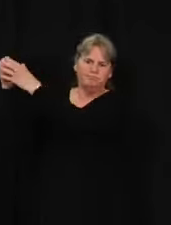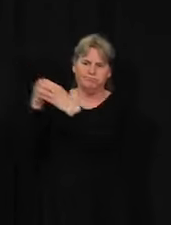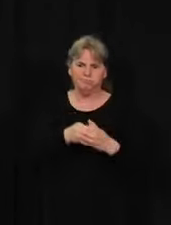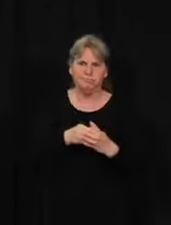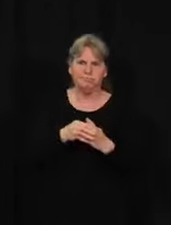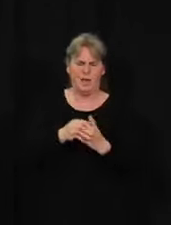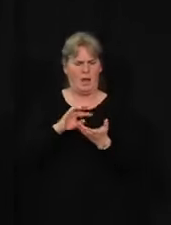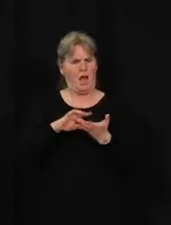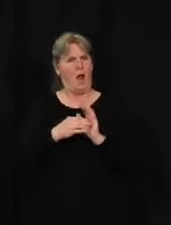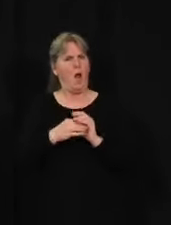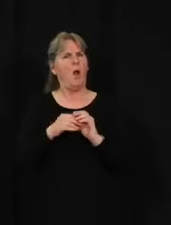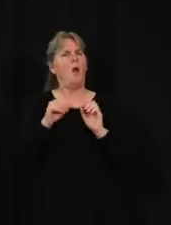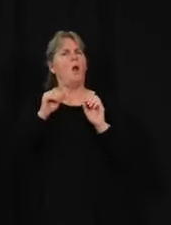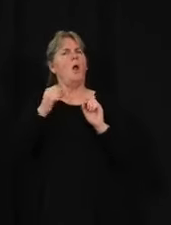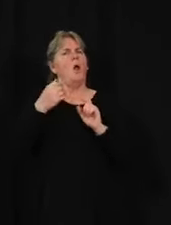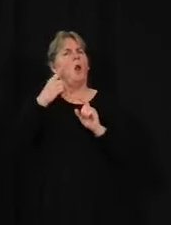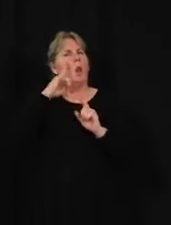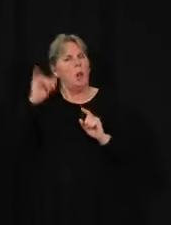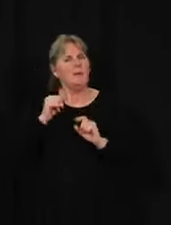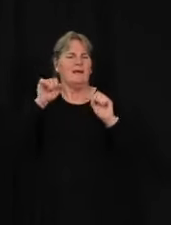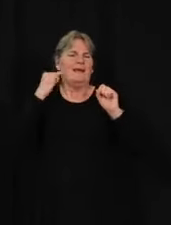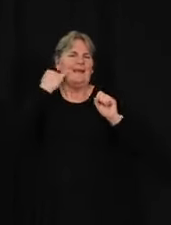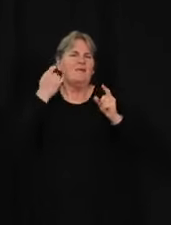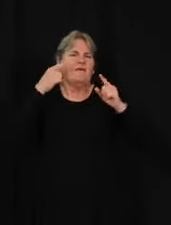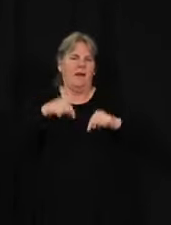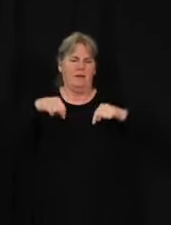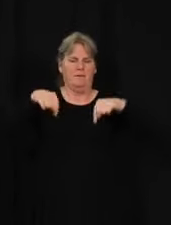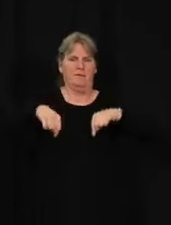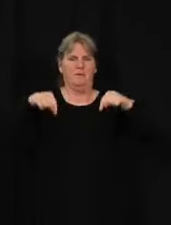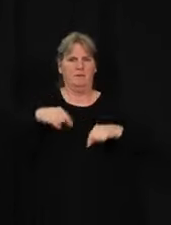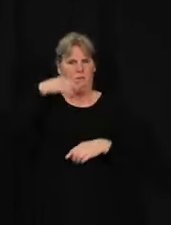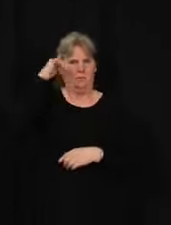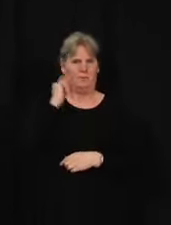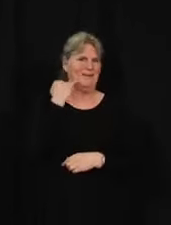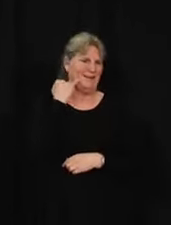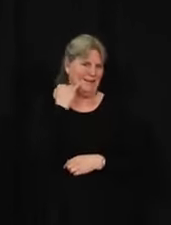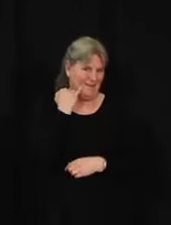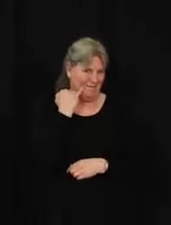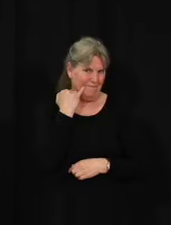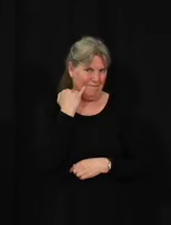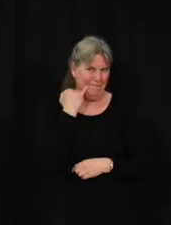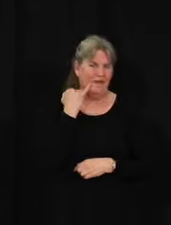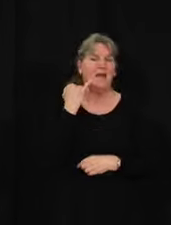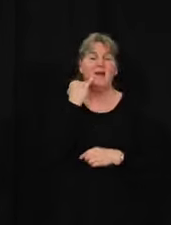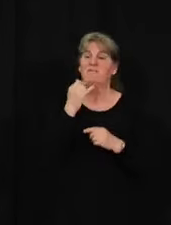affect or could have affected our population and our healthcare capacity, if there were no physical distancing or